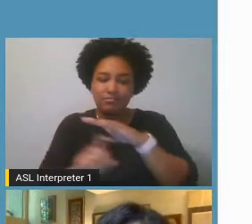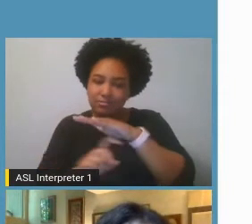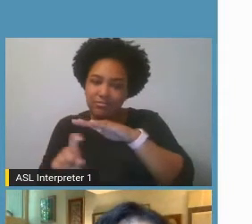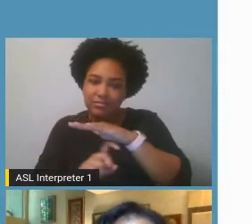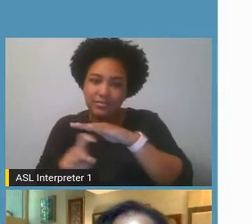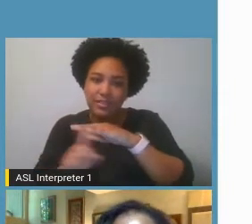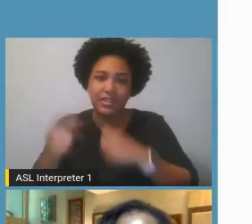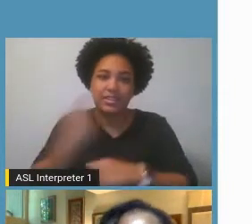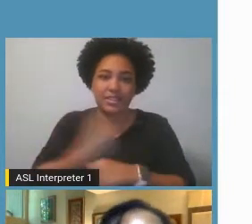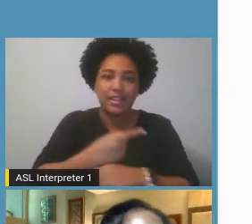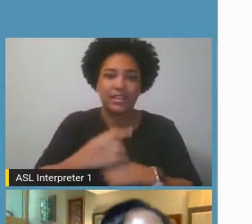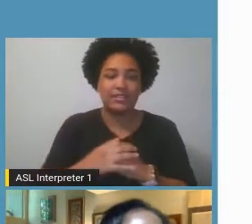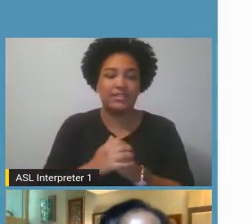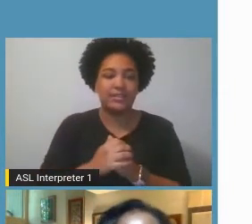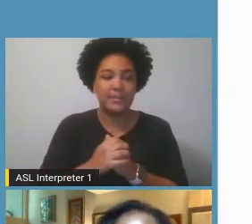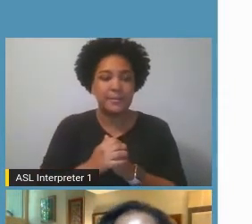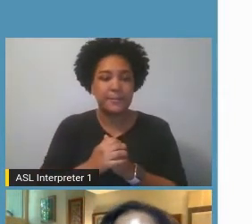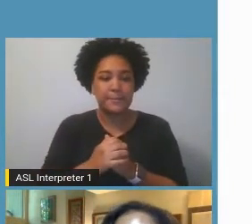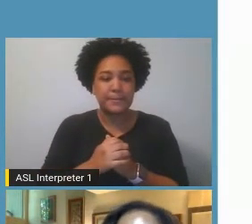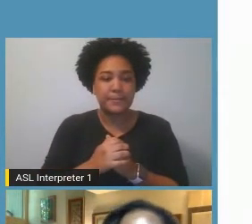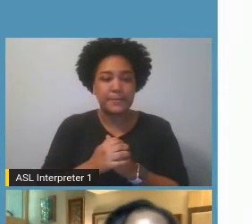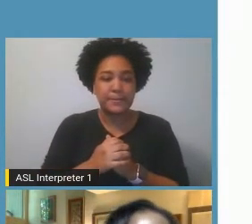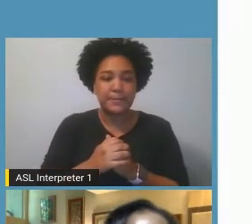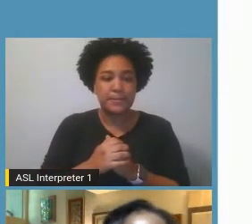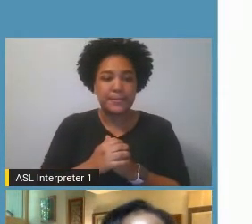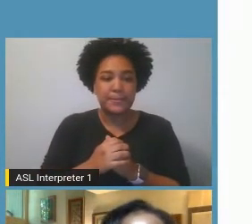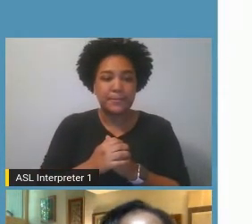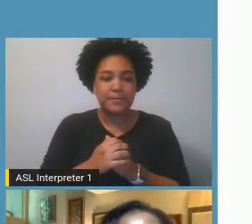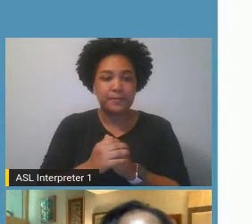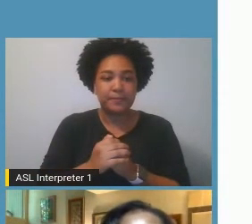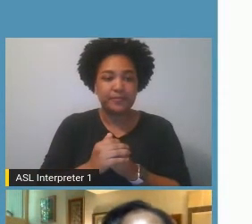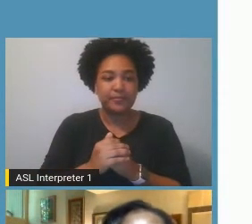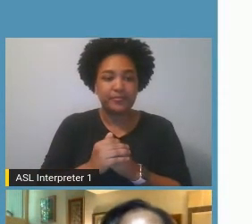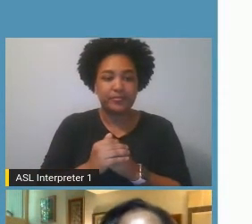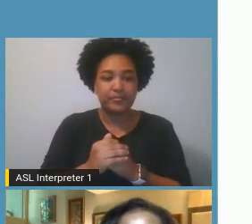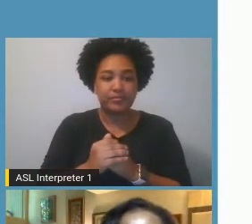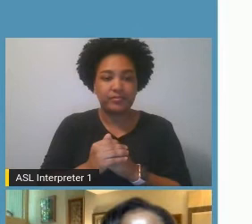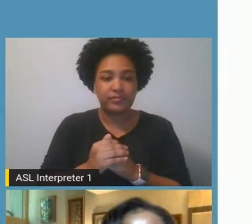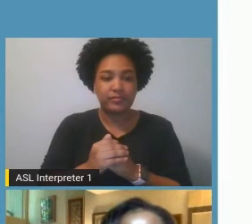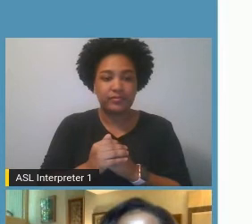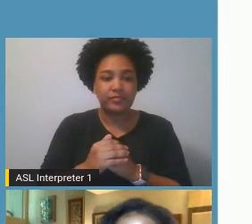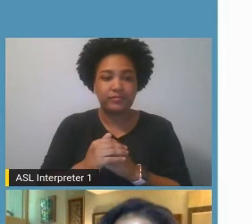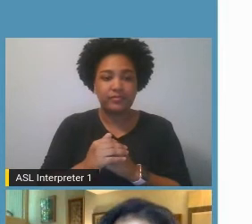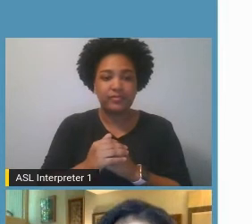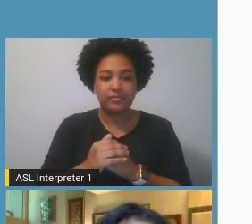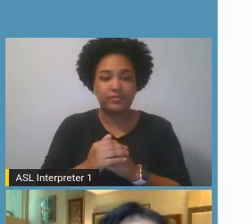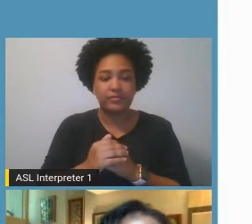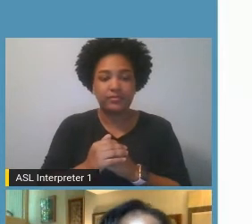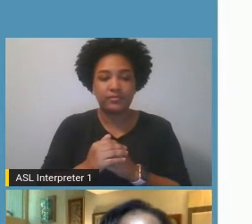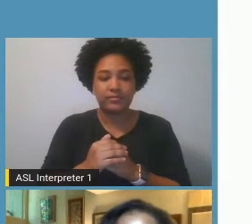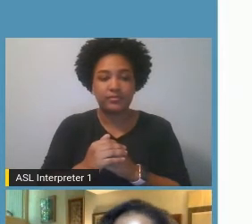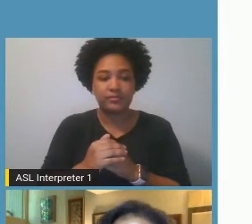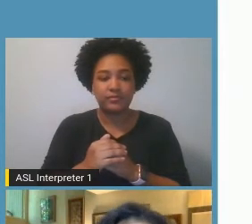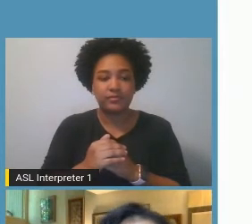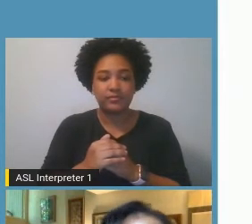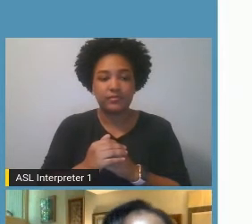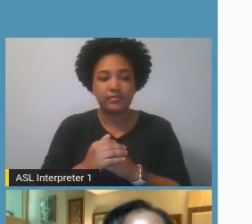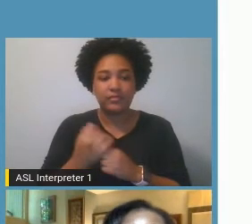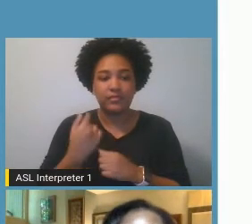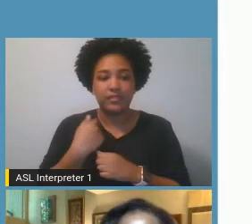I call it, out of the attic, out of the drawer, and inventory, we help them inventory so they